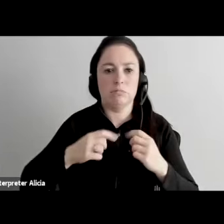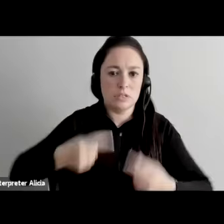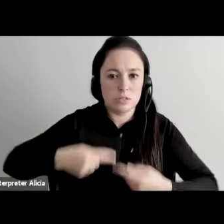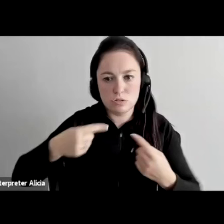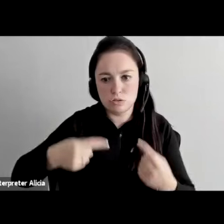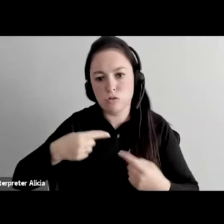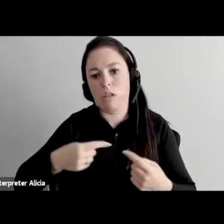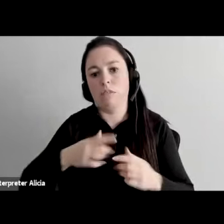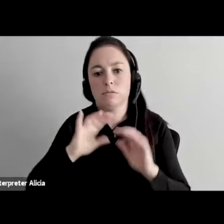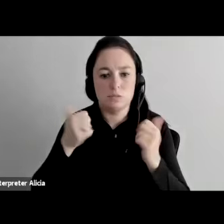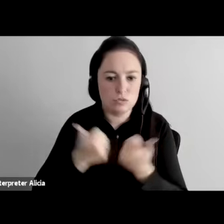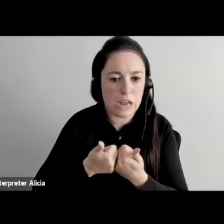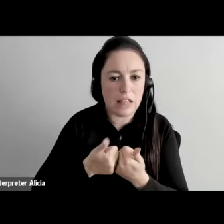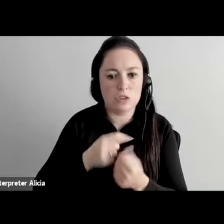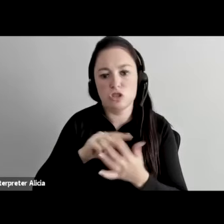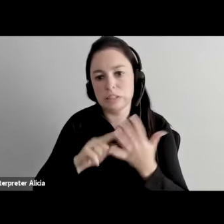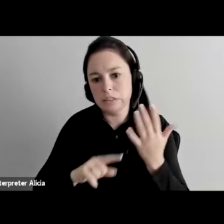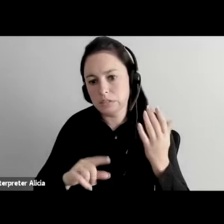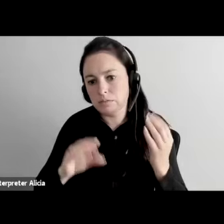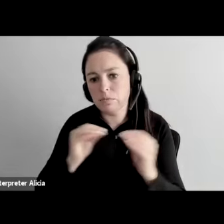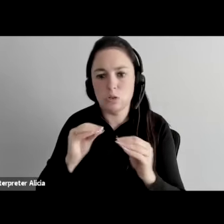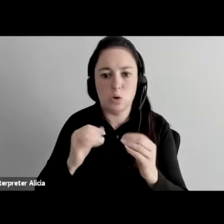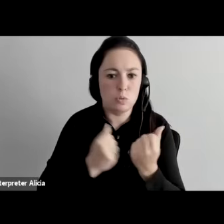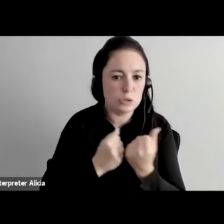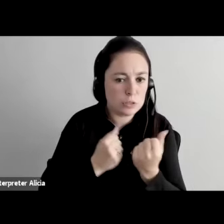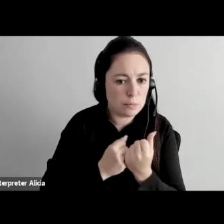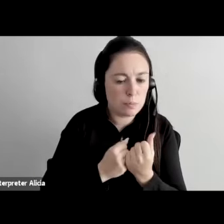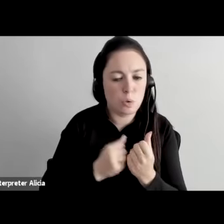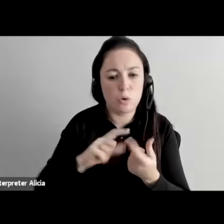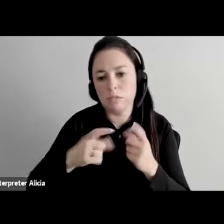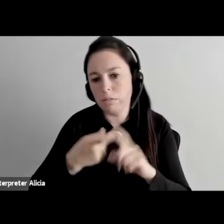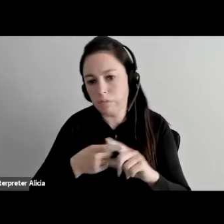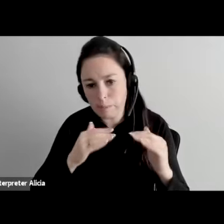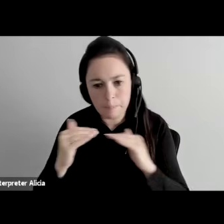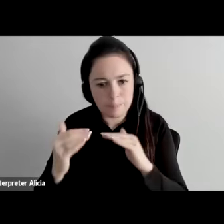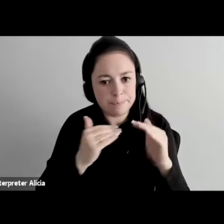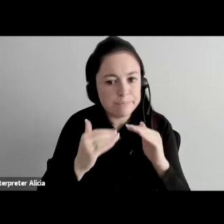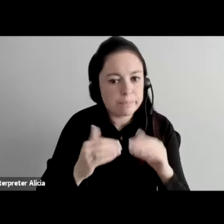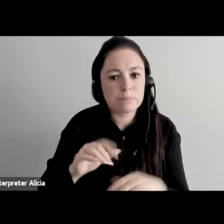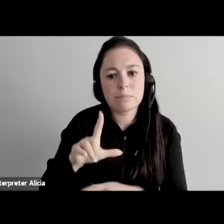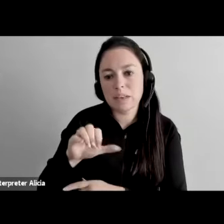support was gone in-home lactation consultant didn't exist provider guidance tailored to